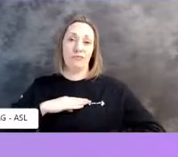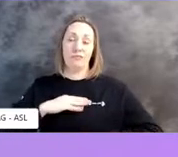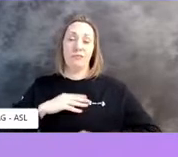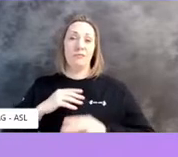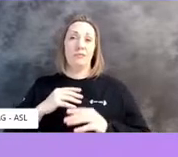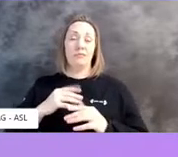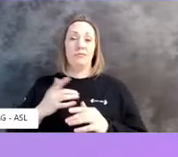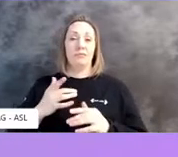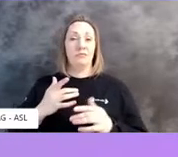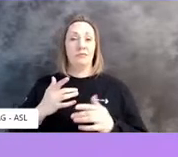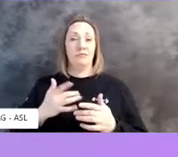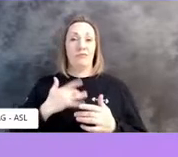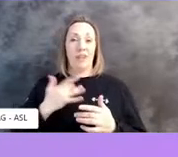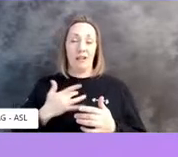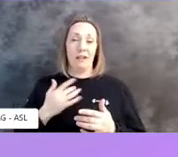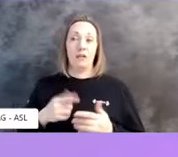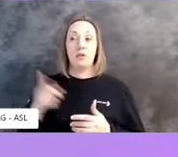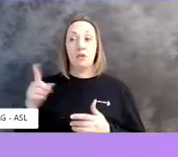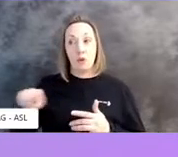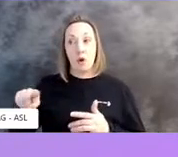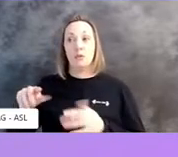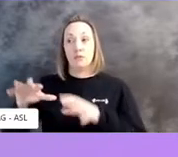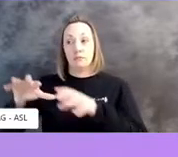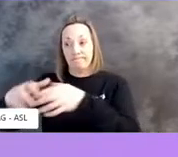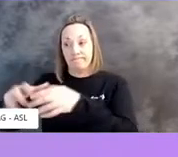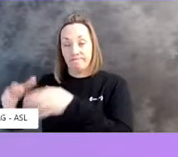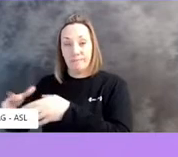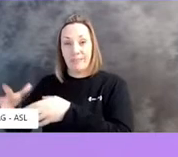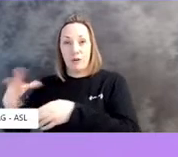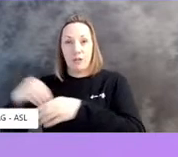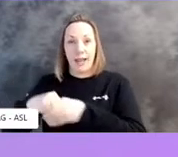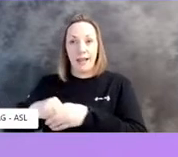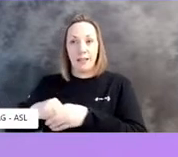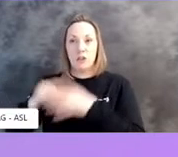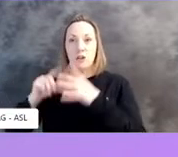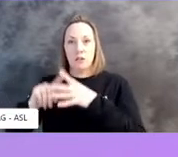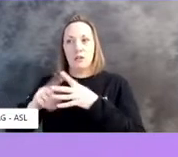we have had practically no pushback from any web agency